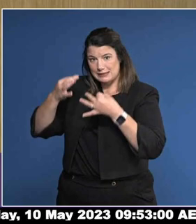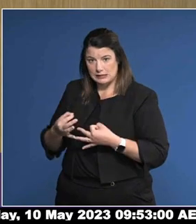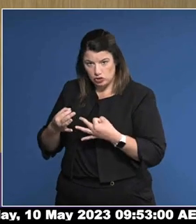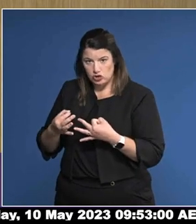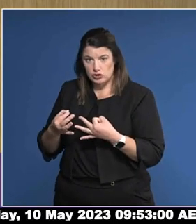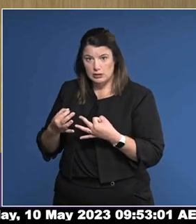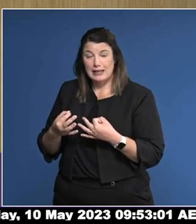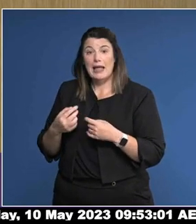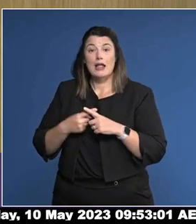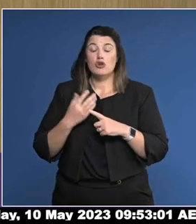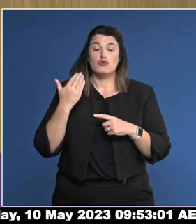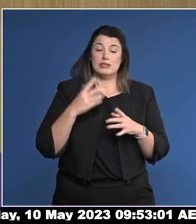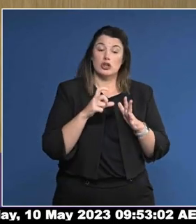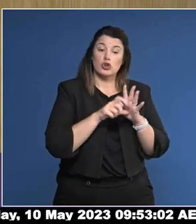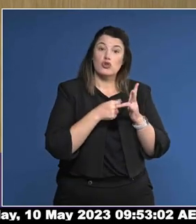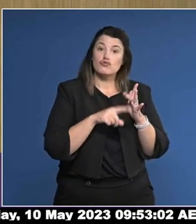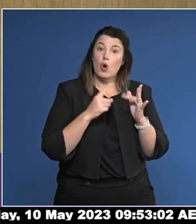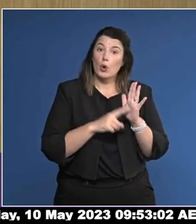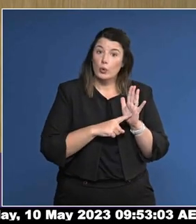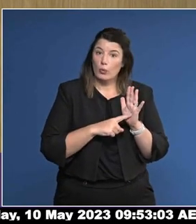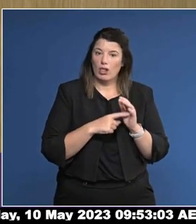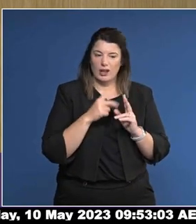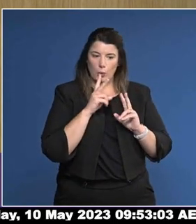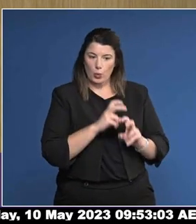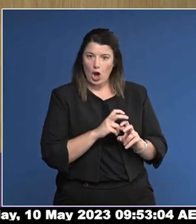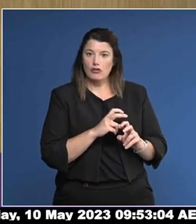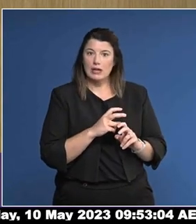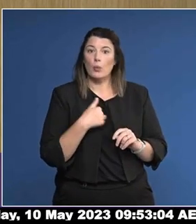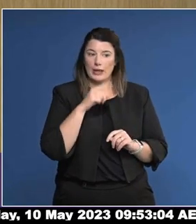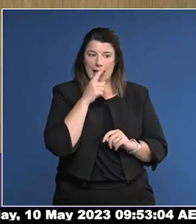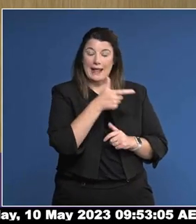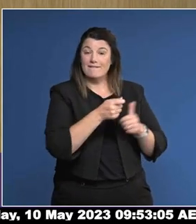inquiry, we are now able to invite other critical partners like family support